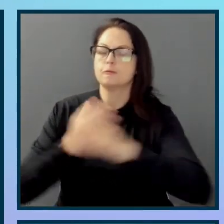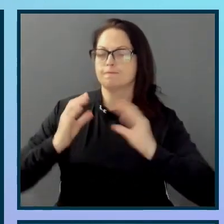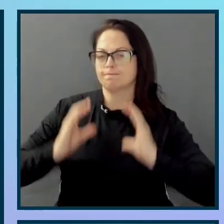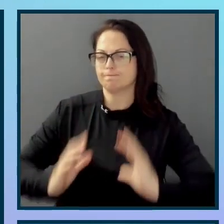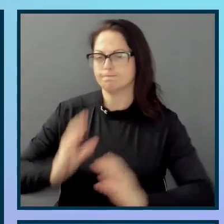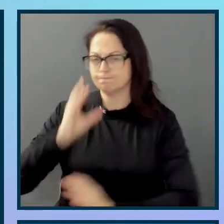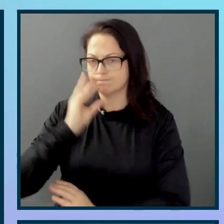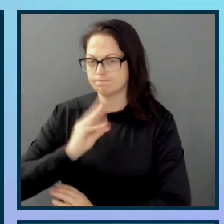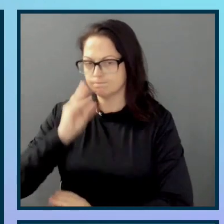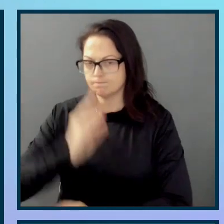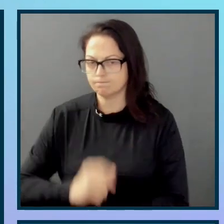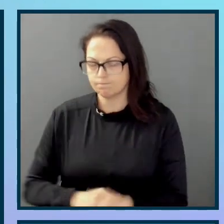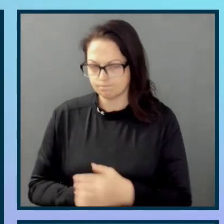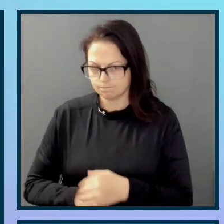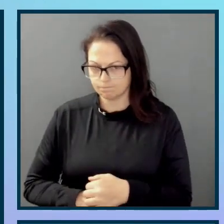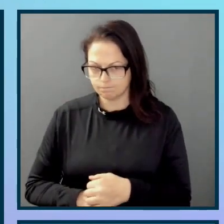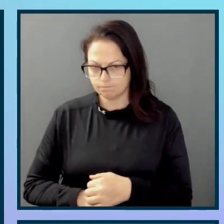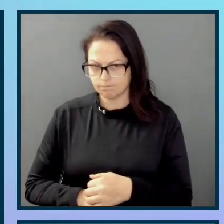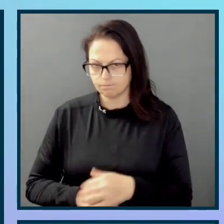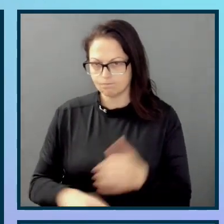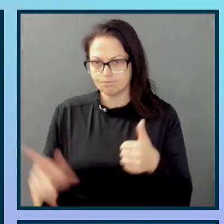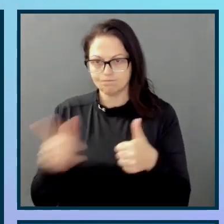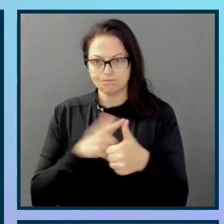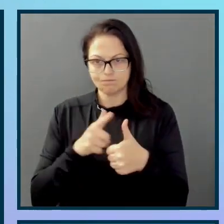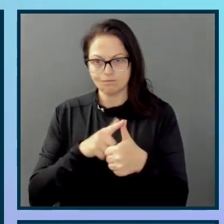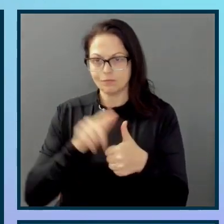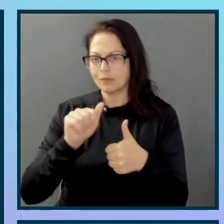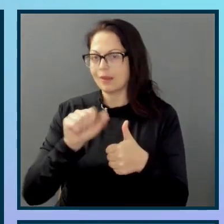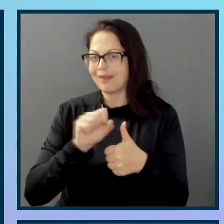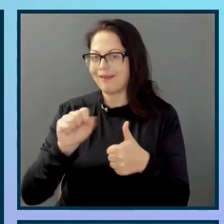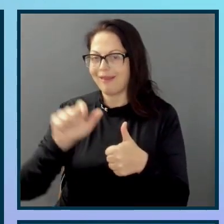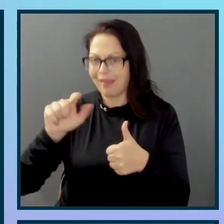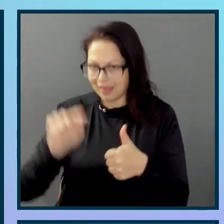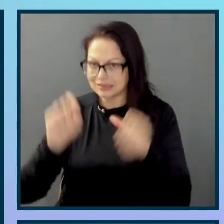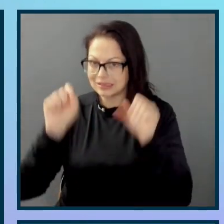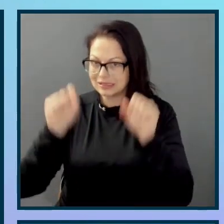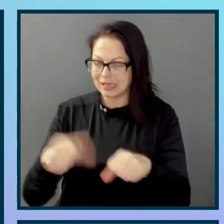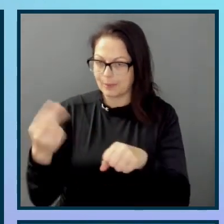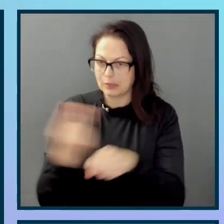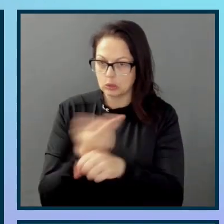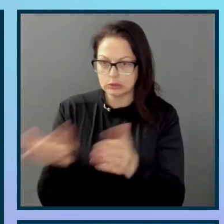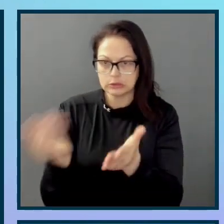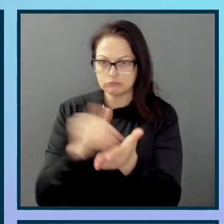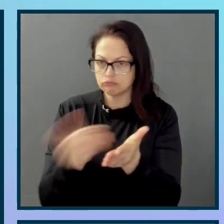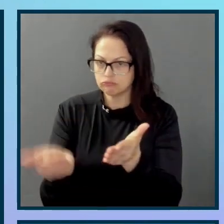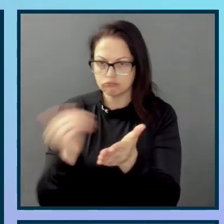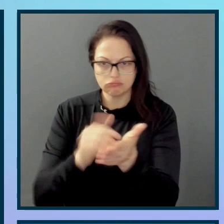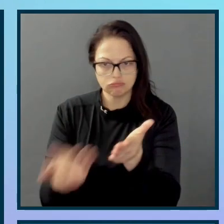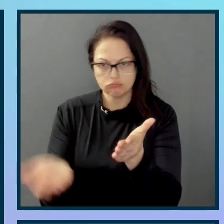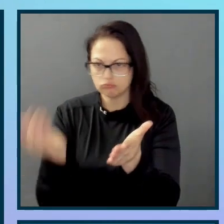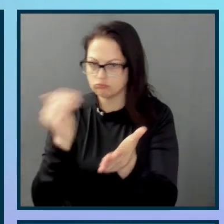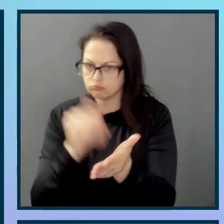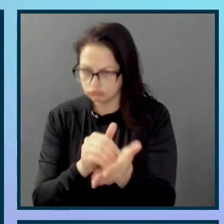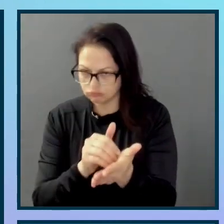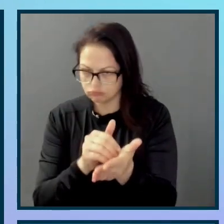The first one is one that creates an asset that can be leveraged over and over, bringing many times a return from an accessibility perspective.